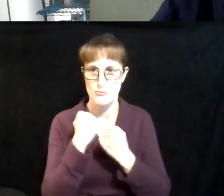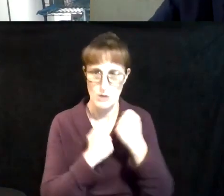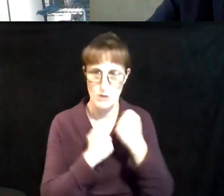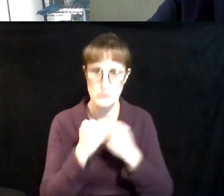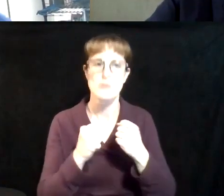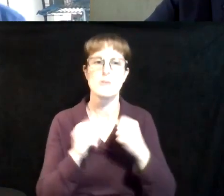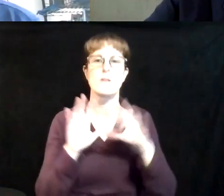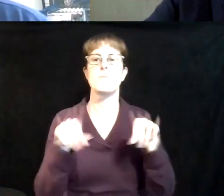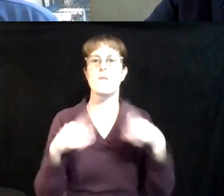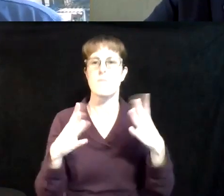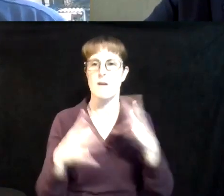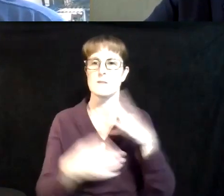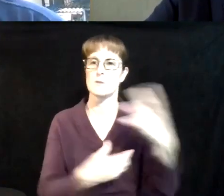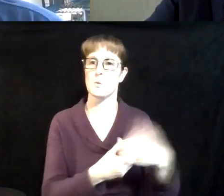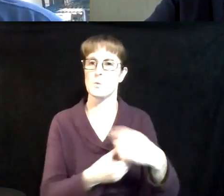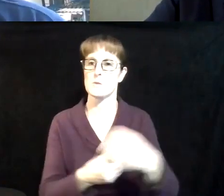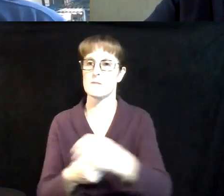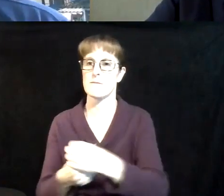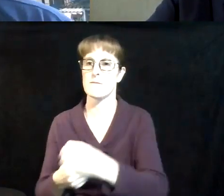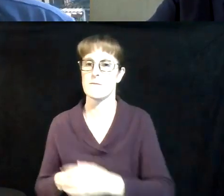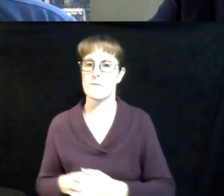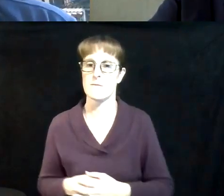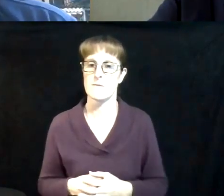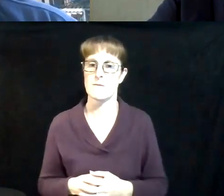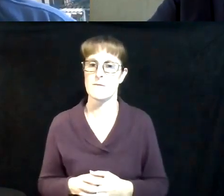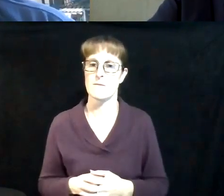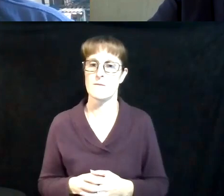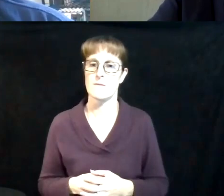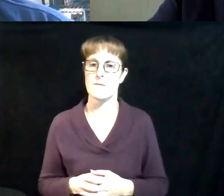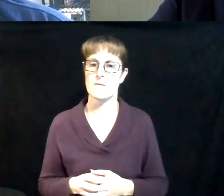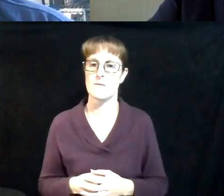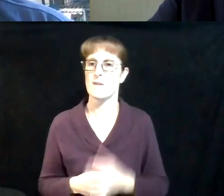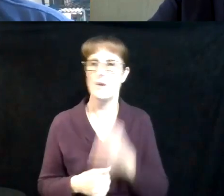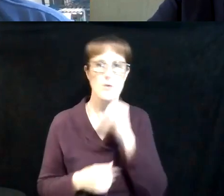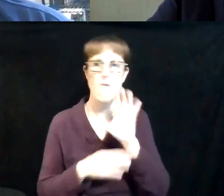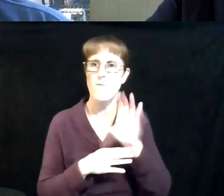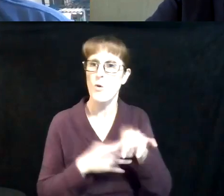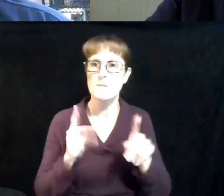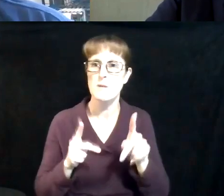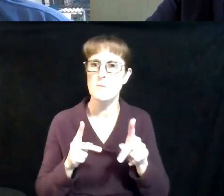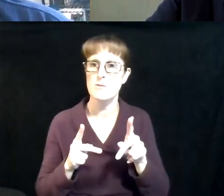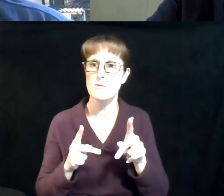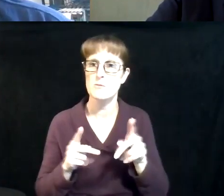so people aren't forced to make choices like institutions, for example.